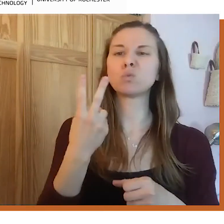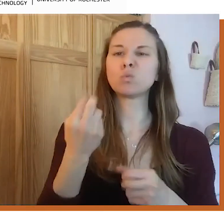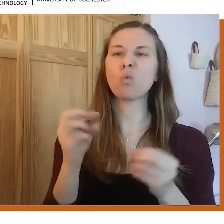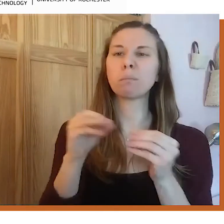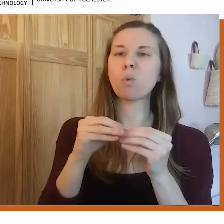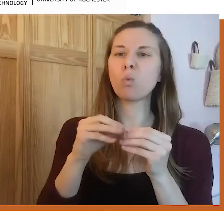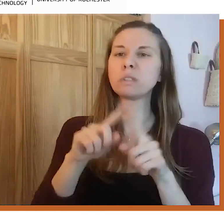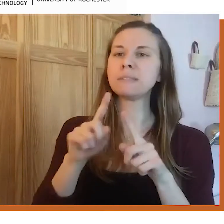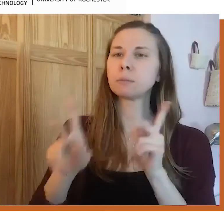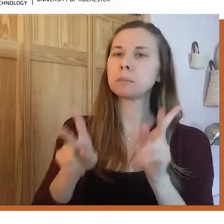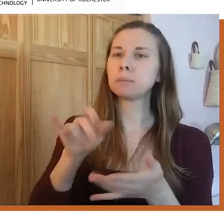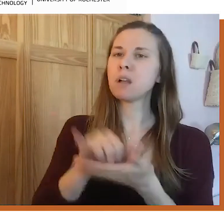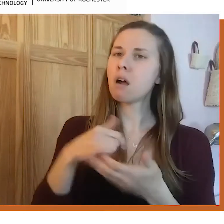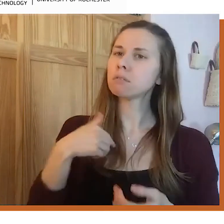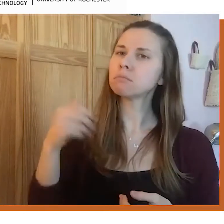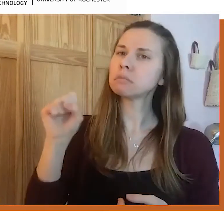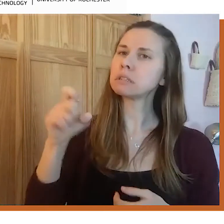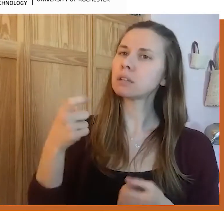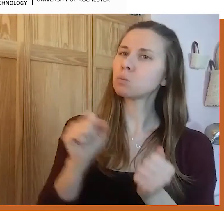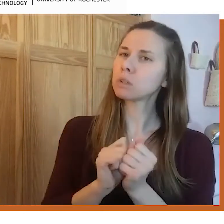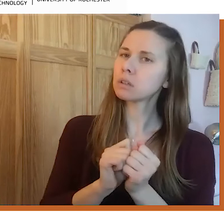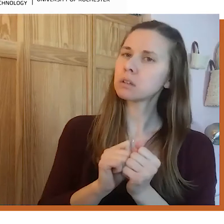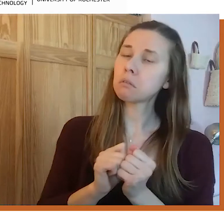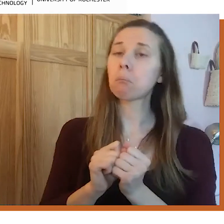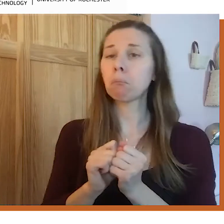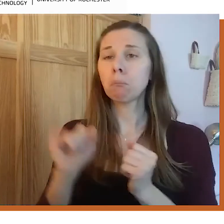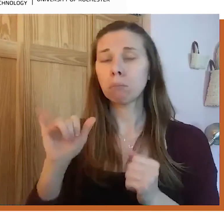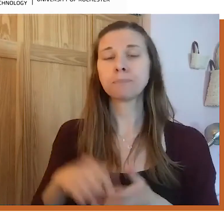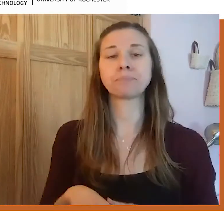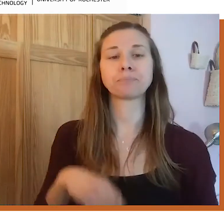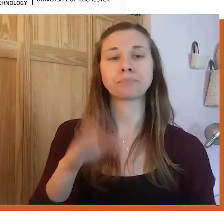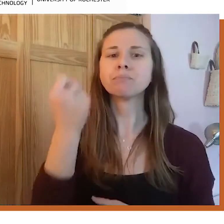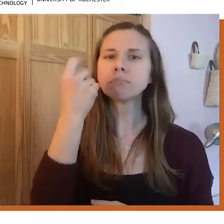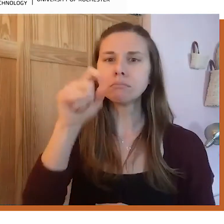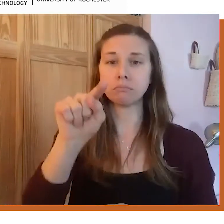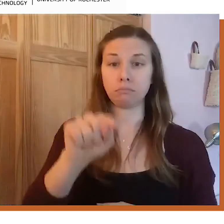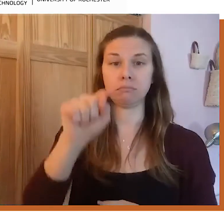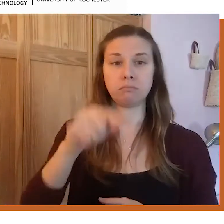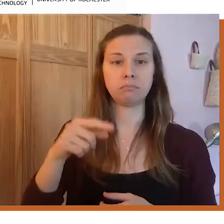"In the past year, I've had a couple different people"-- by saying, for example, "In the past year, I've had a few different people that I had sex with,"